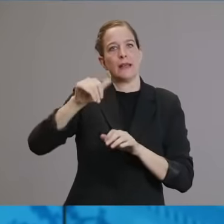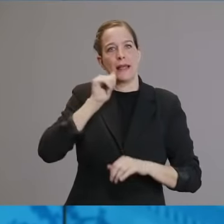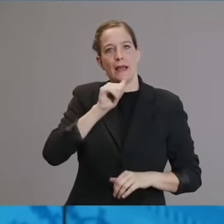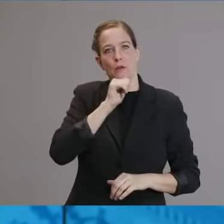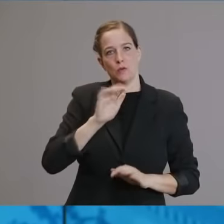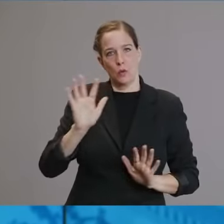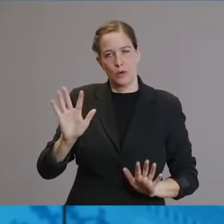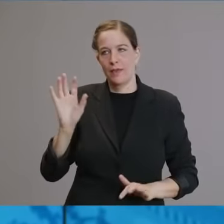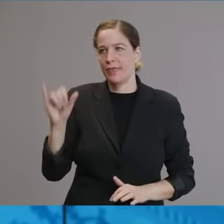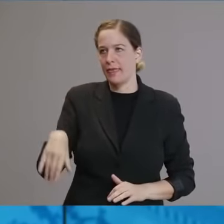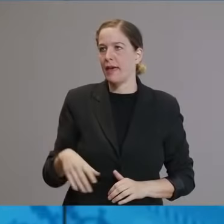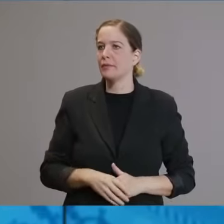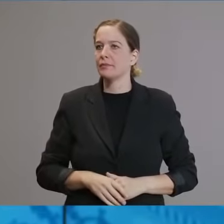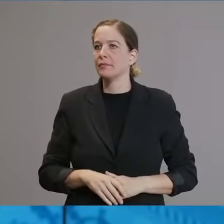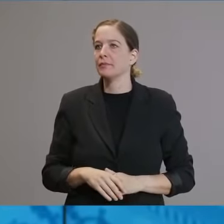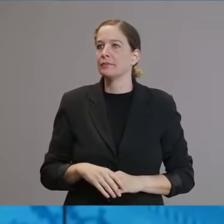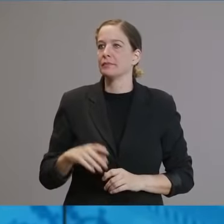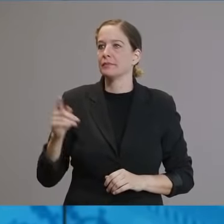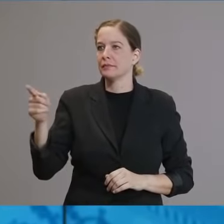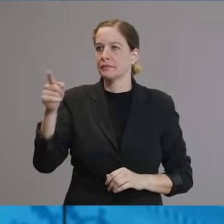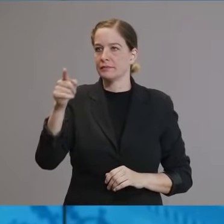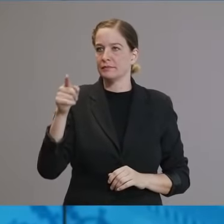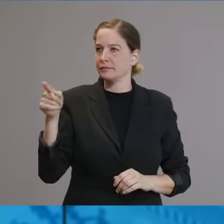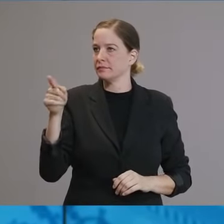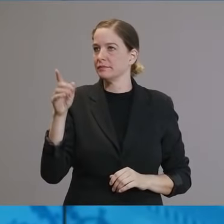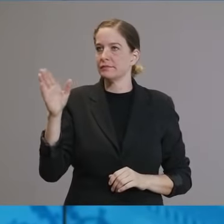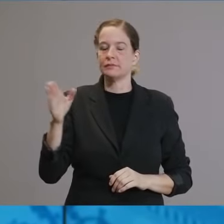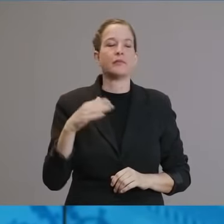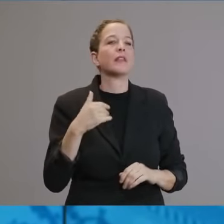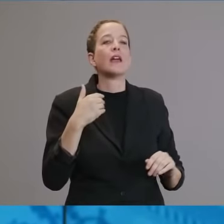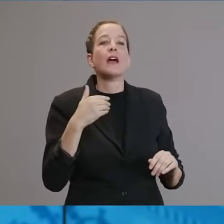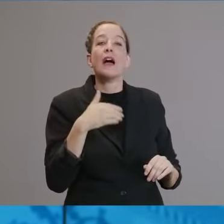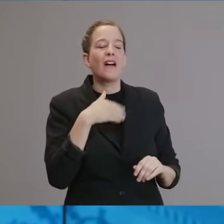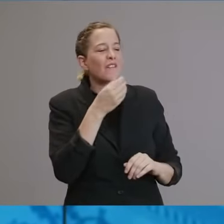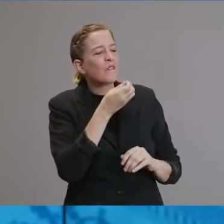THIS IS SOMETHING THAT YOU CAN CLEAR UP.